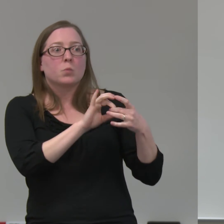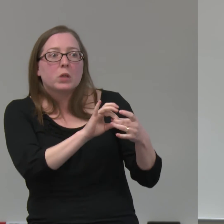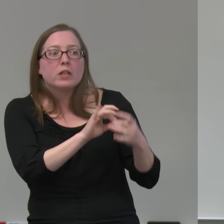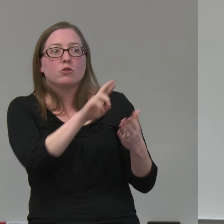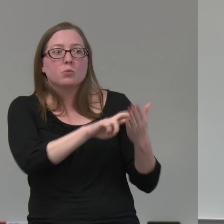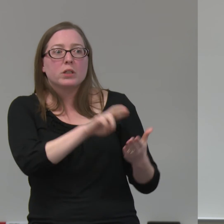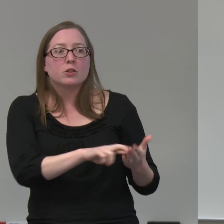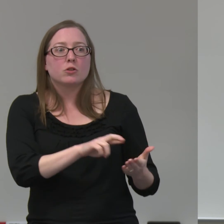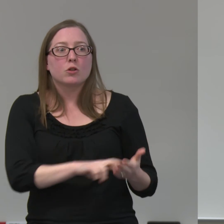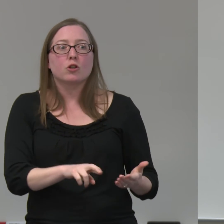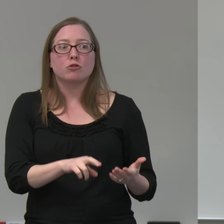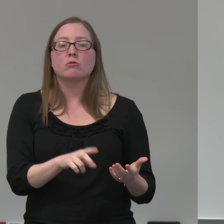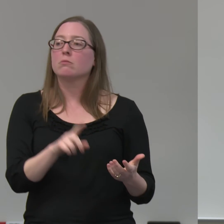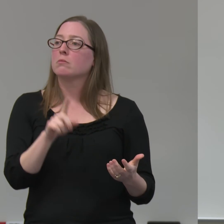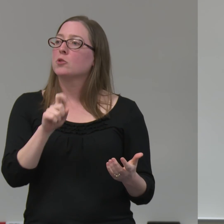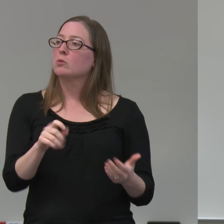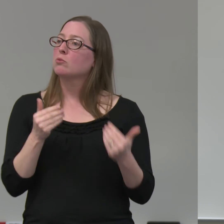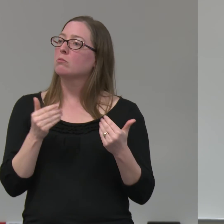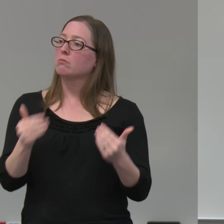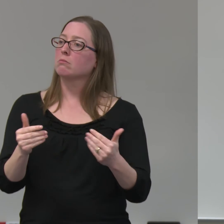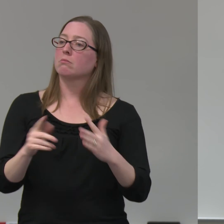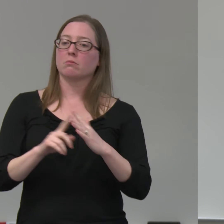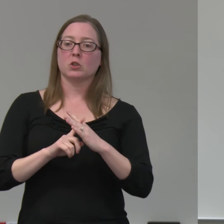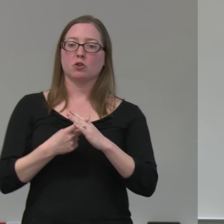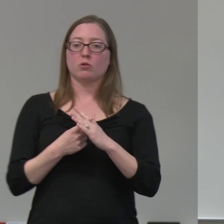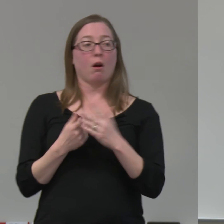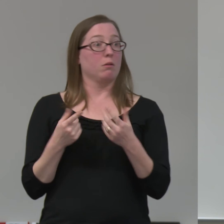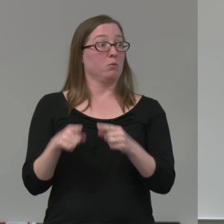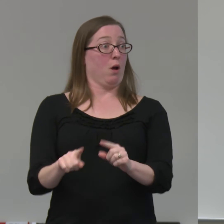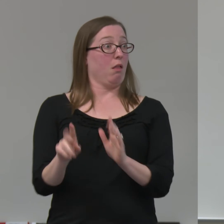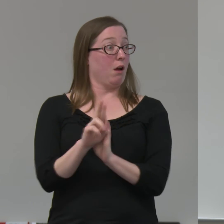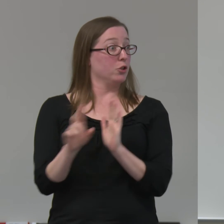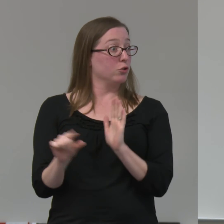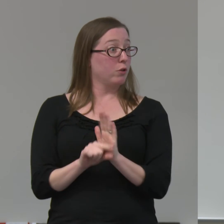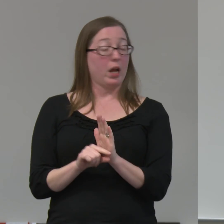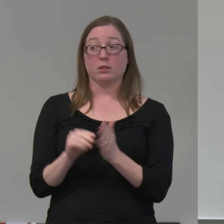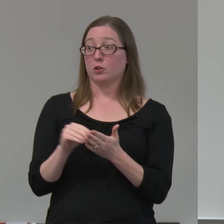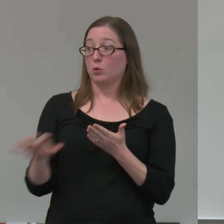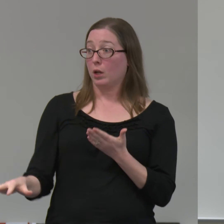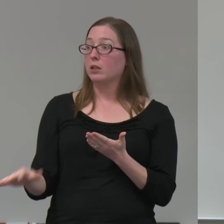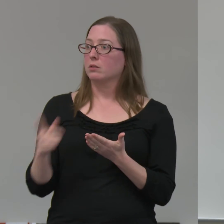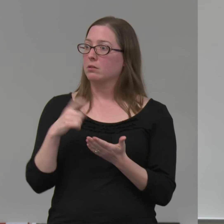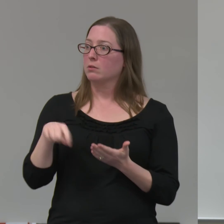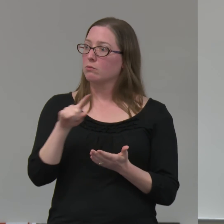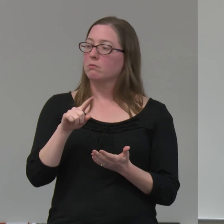you're a senior undergraduate to lay the foundations for having people know you